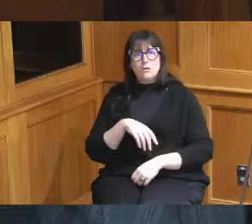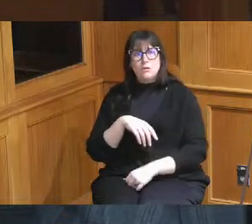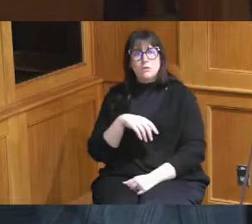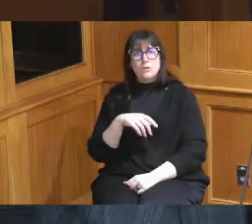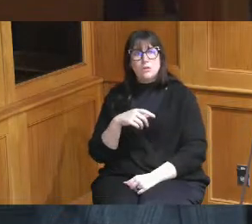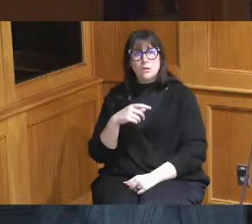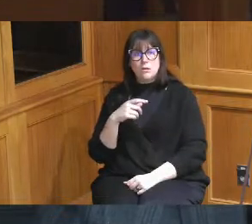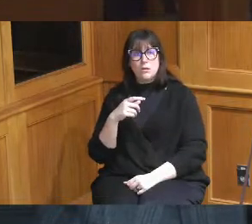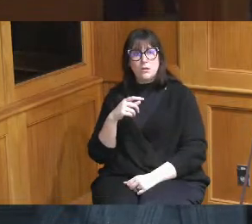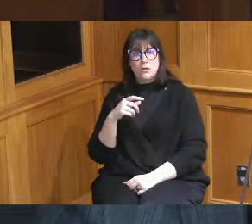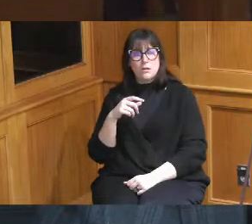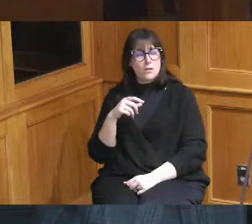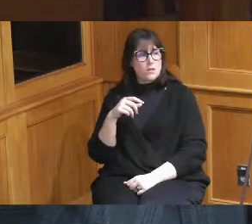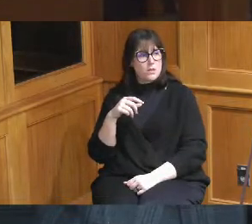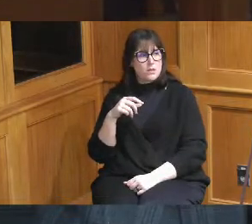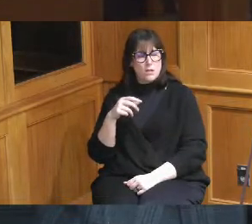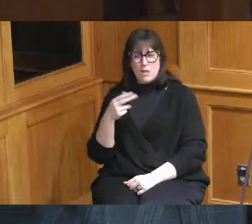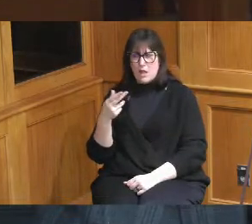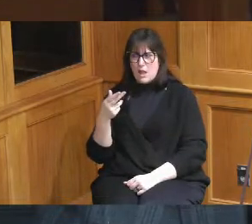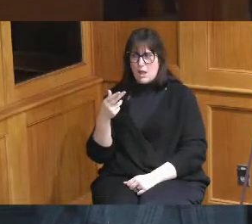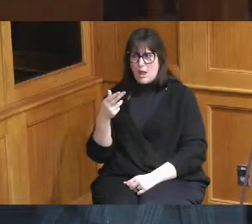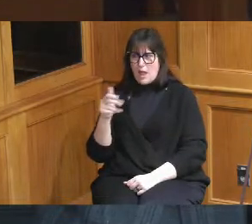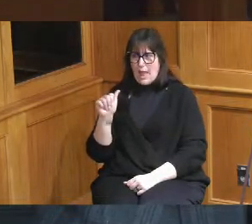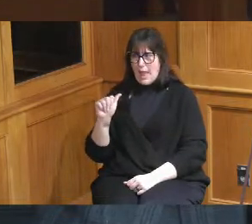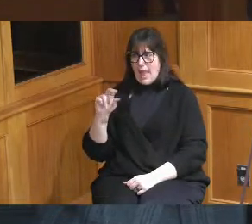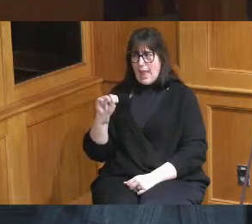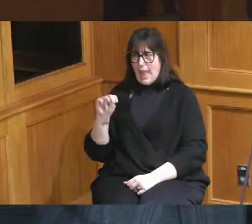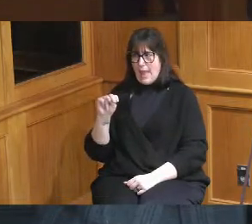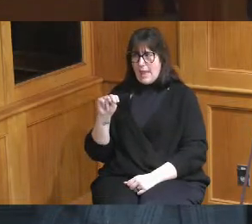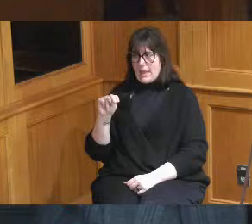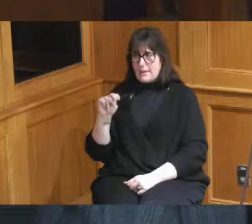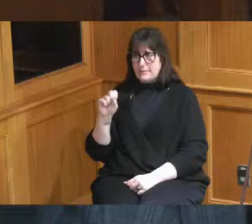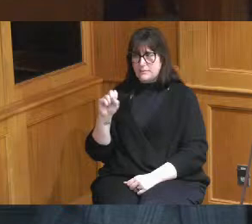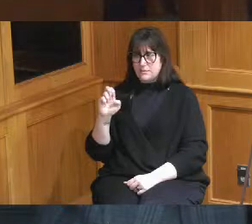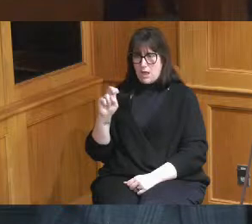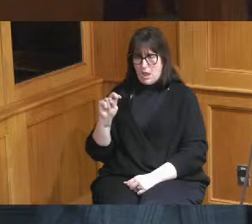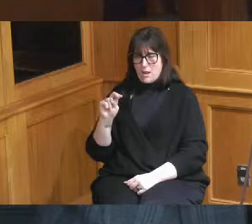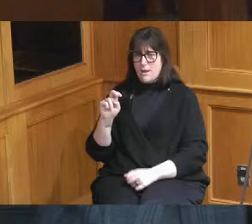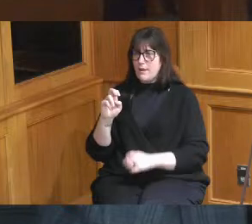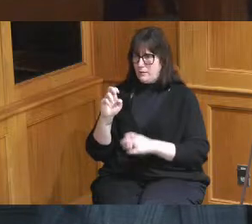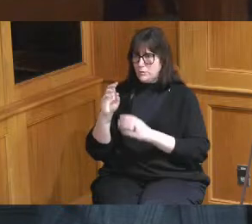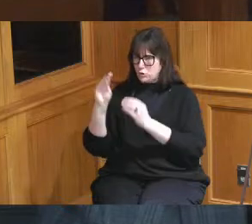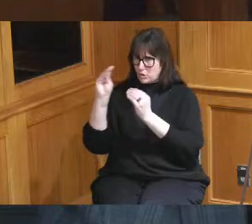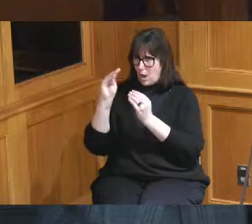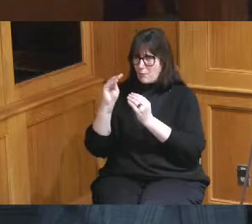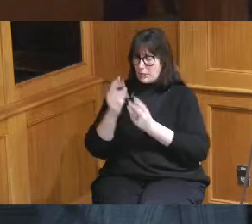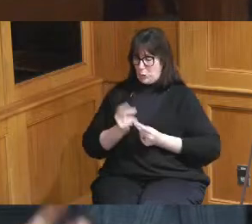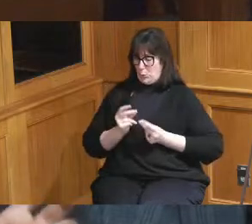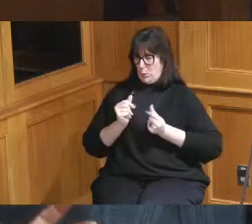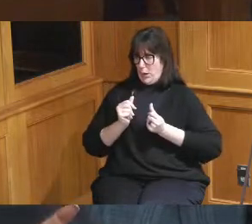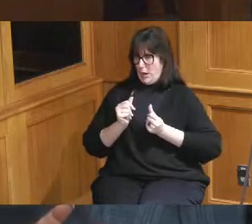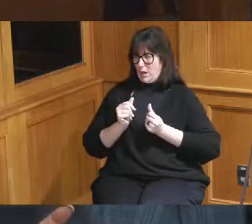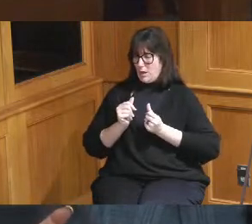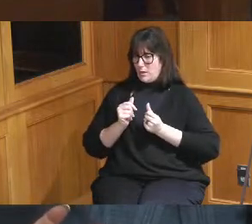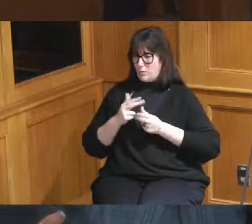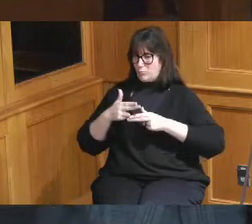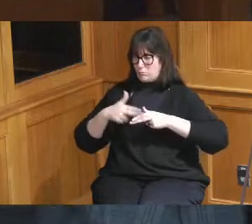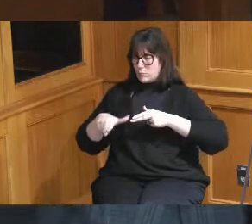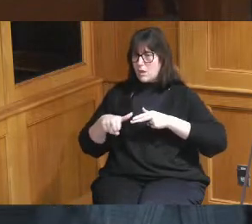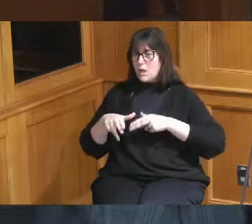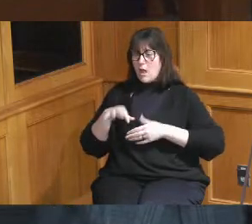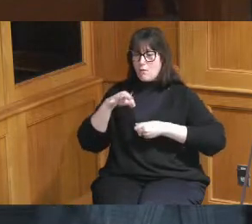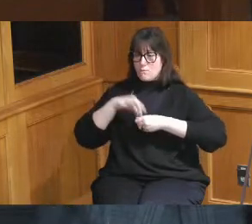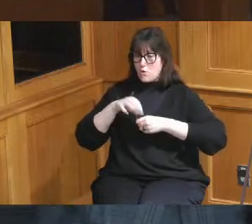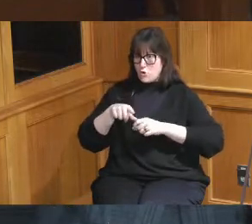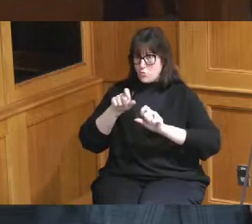ated me quickly about from being a u it's been voted that you can get it and then there's another